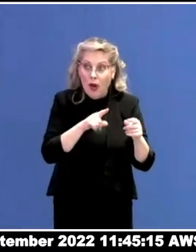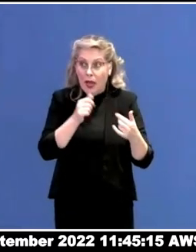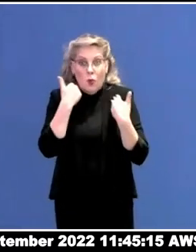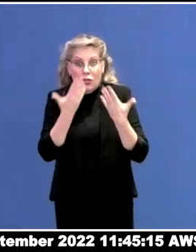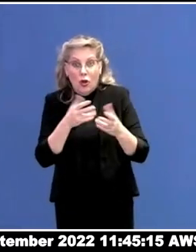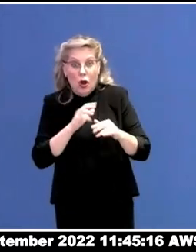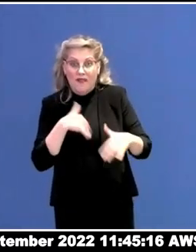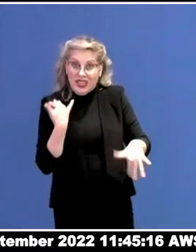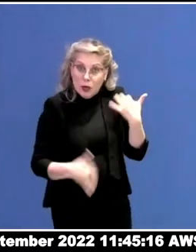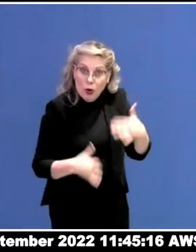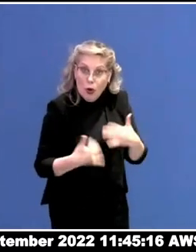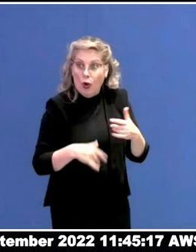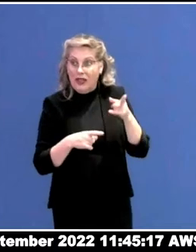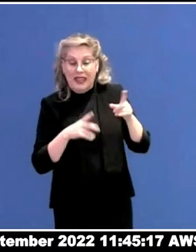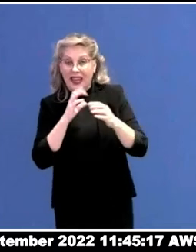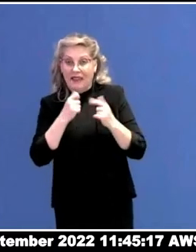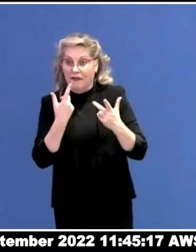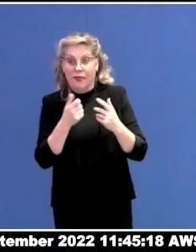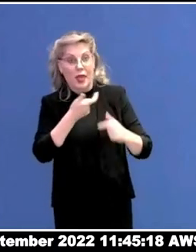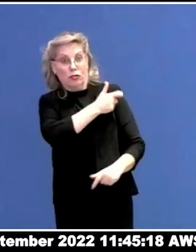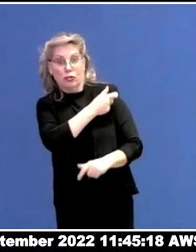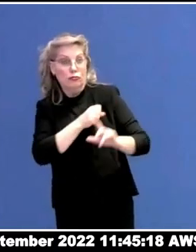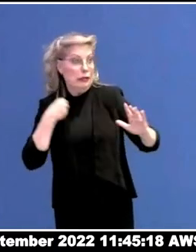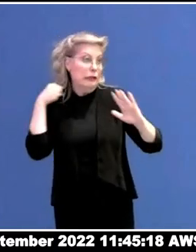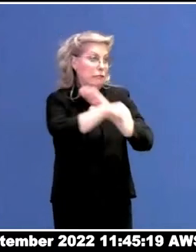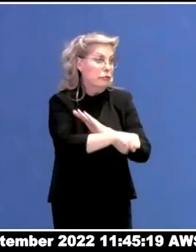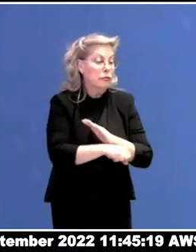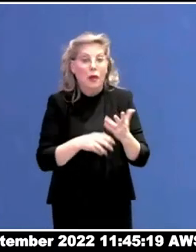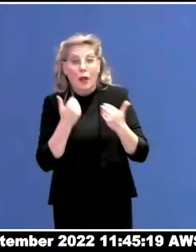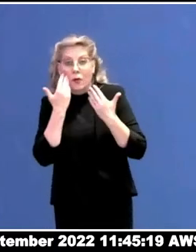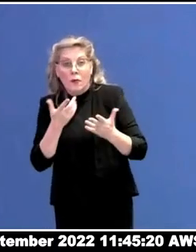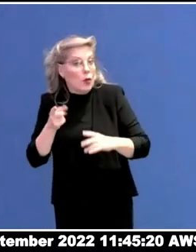We don't know if they are getting bashed. We heard they are sleeping on the floor."